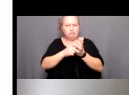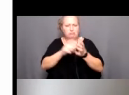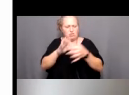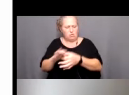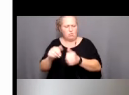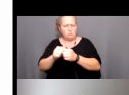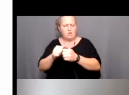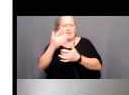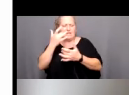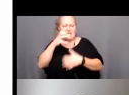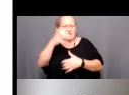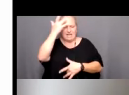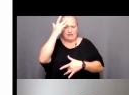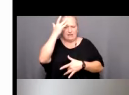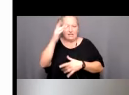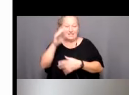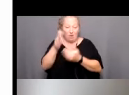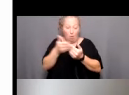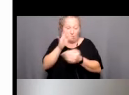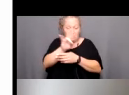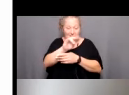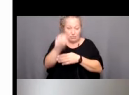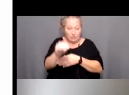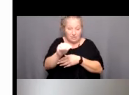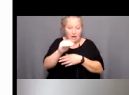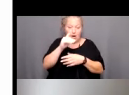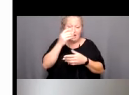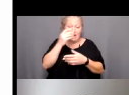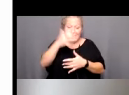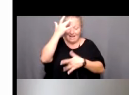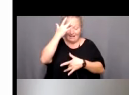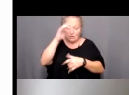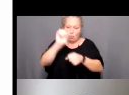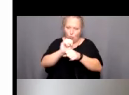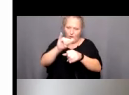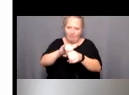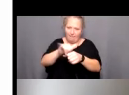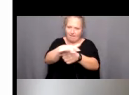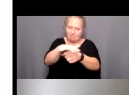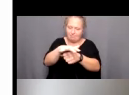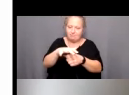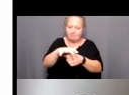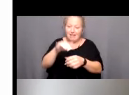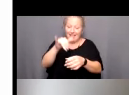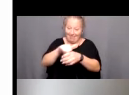illness, nearly 7 percent of all workers with heat illness worked in this sector and within that, nearly